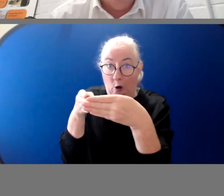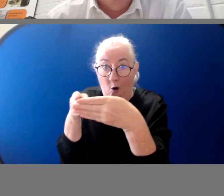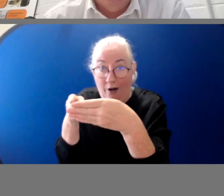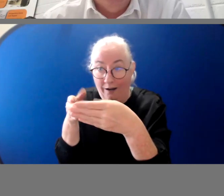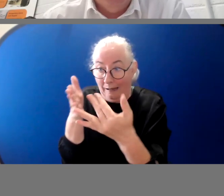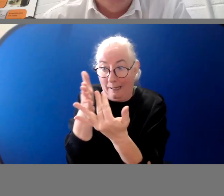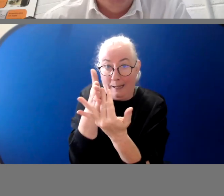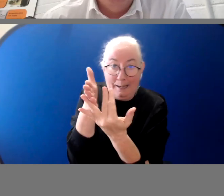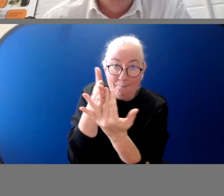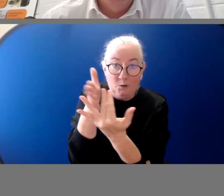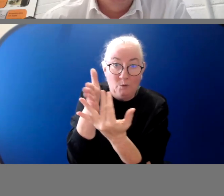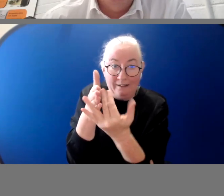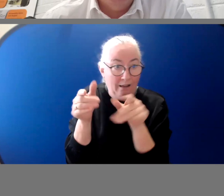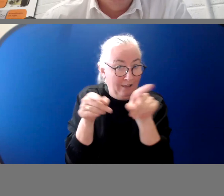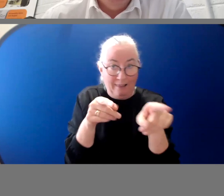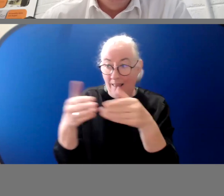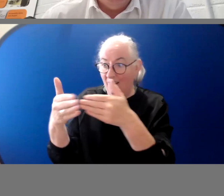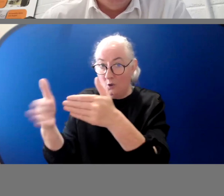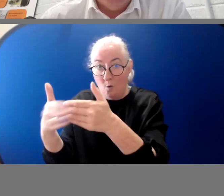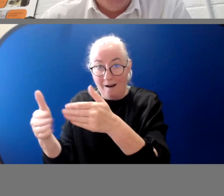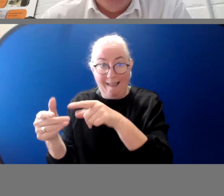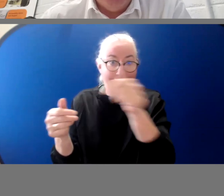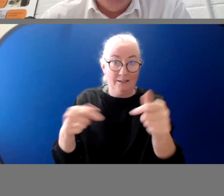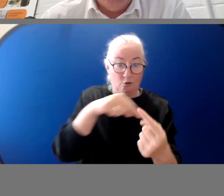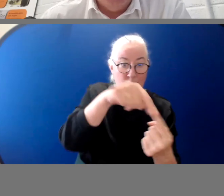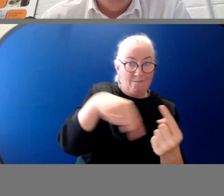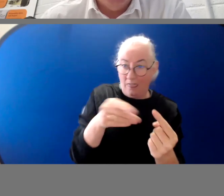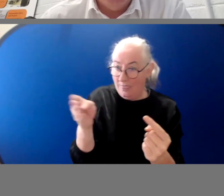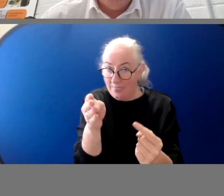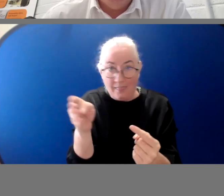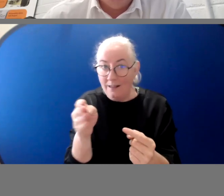and the complimentary door and stuff like that but also think about this when someone's arriving that